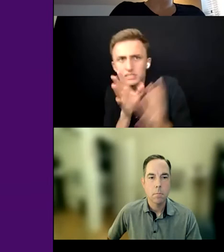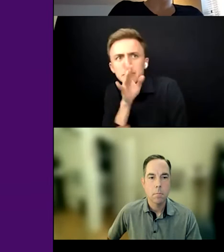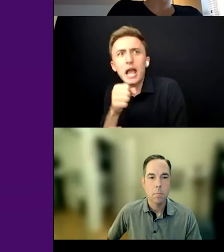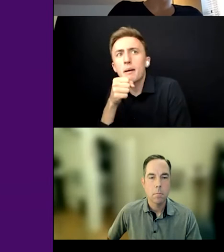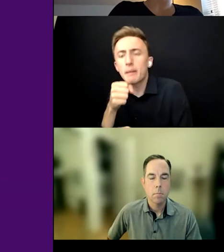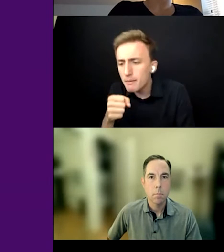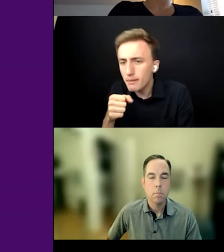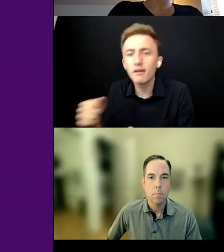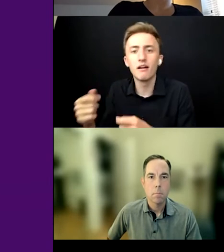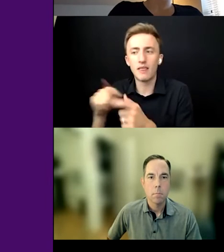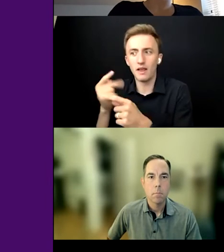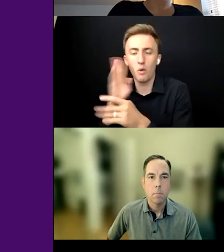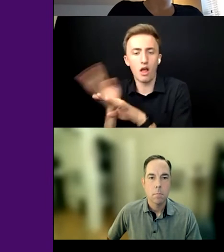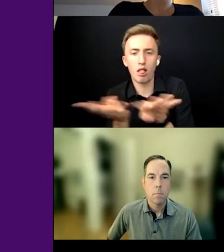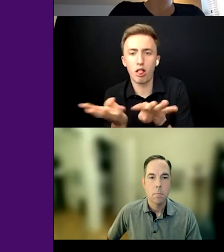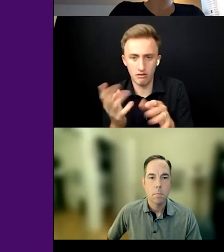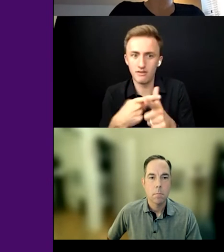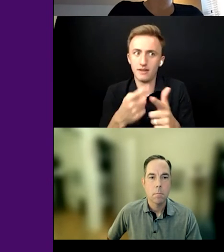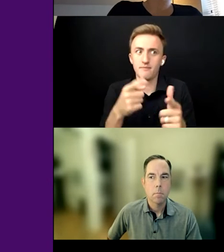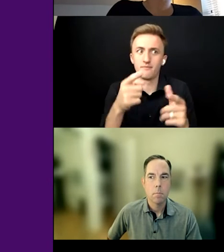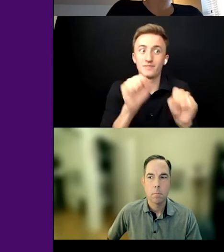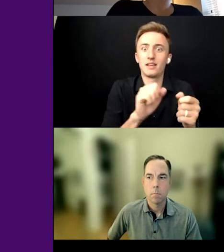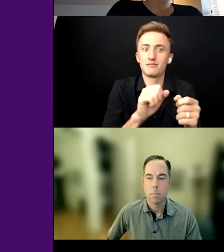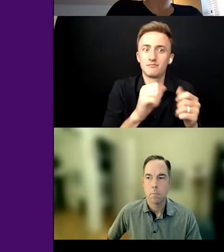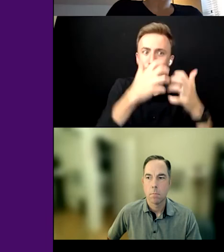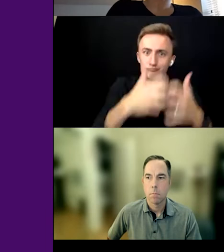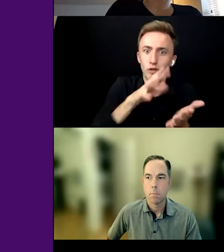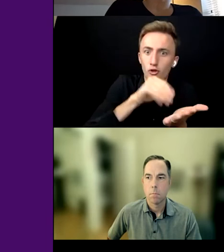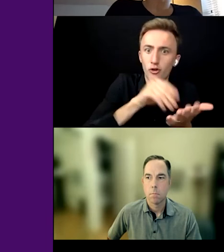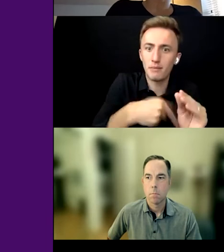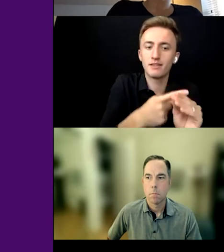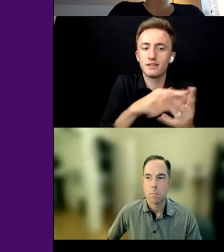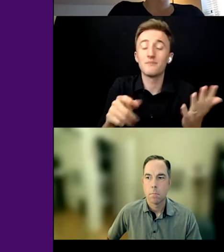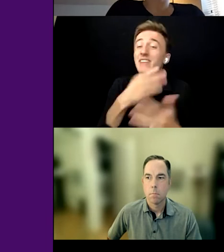Nuance, understanding. And because of the neural aspect it would I imagine put us a